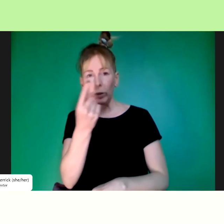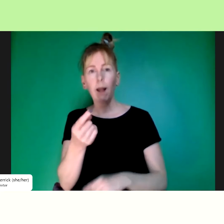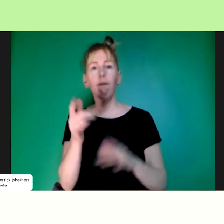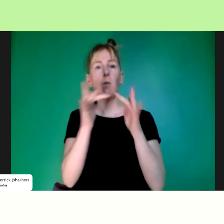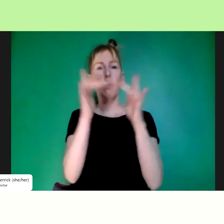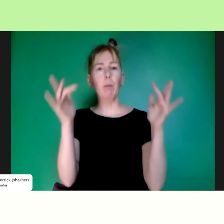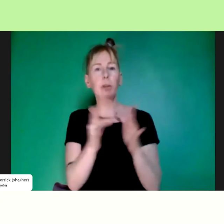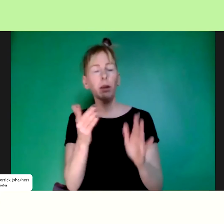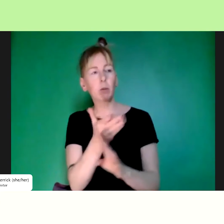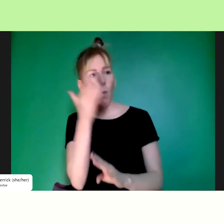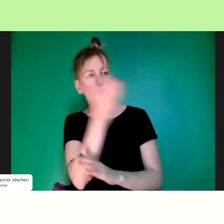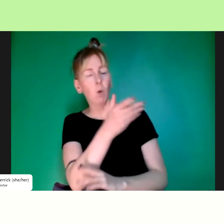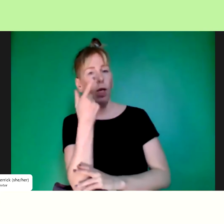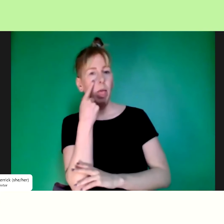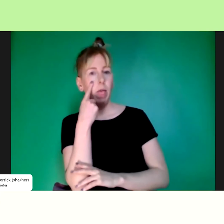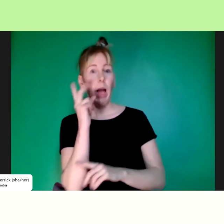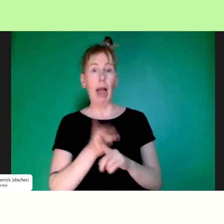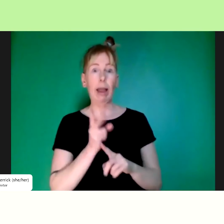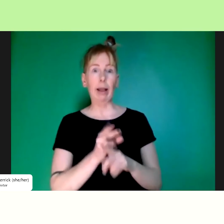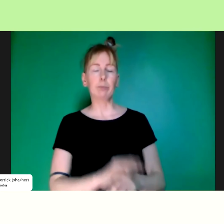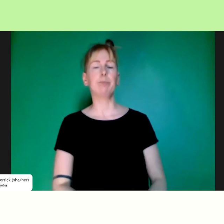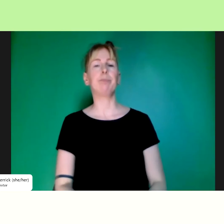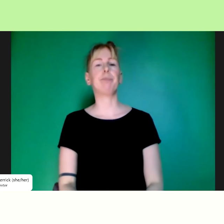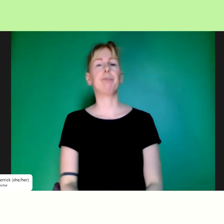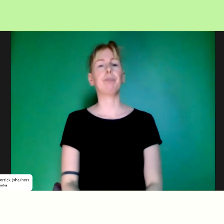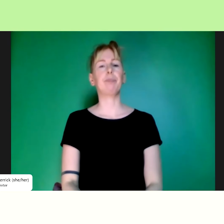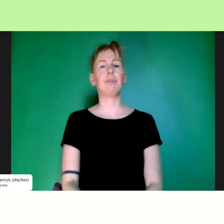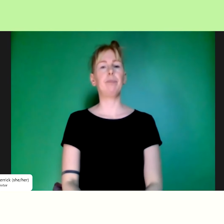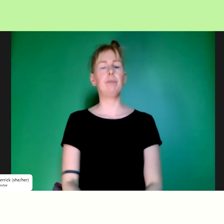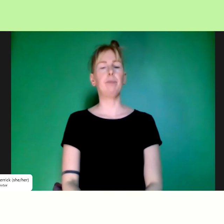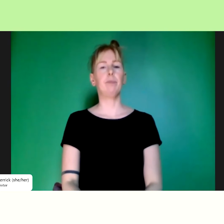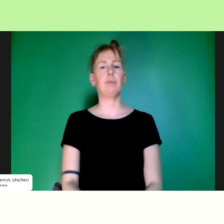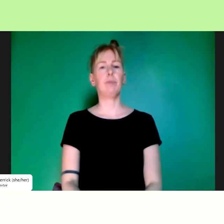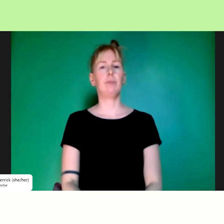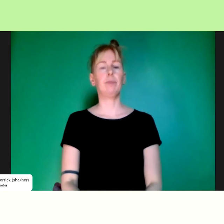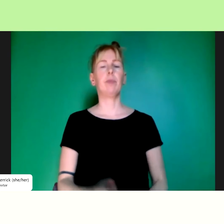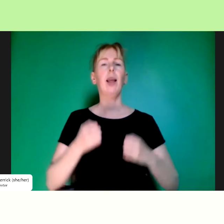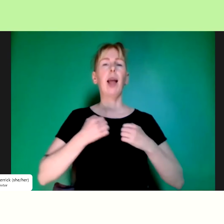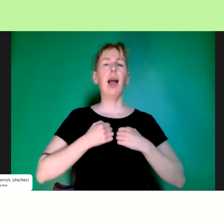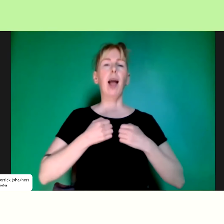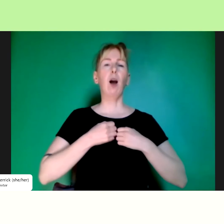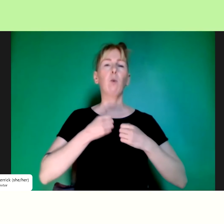And as you saw on our slides, we do endeavour to keep the